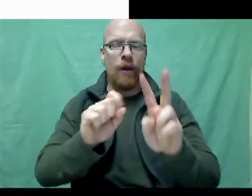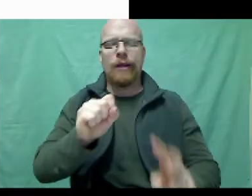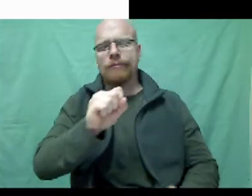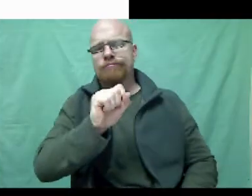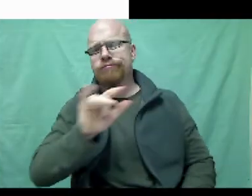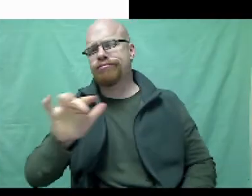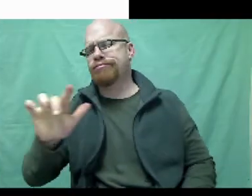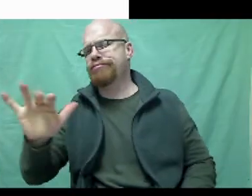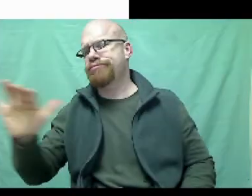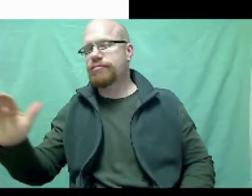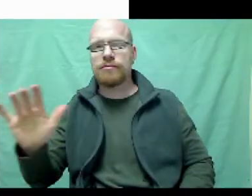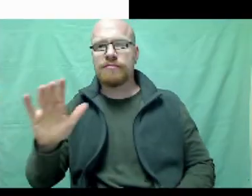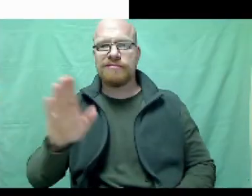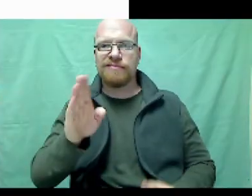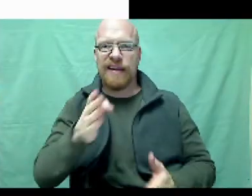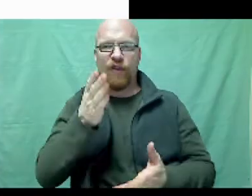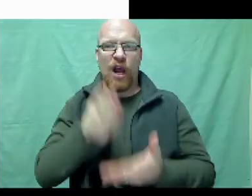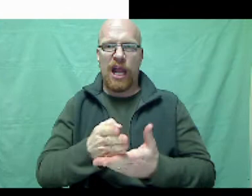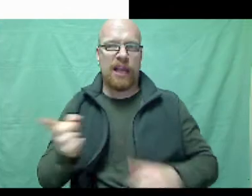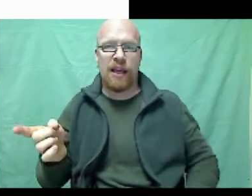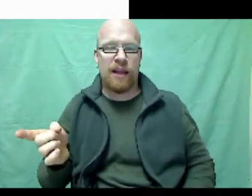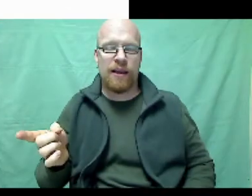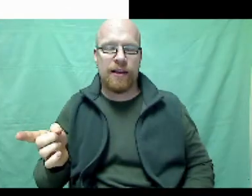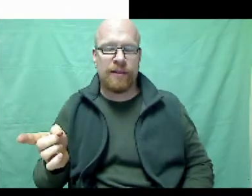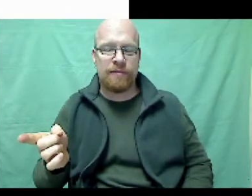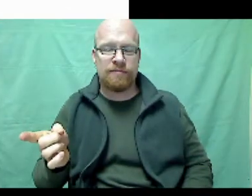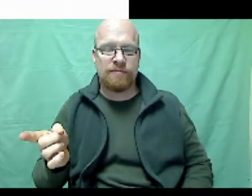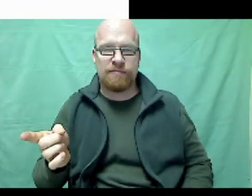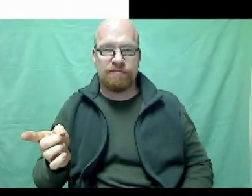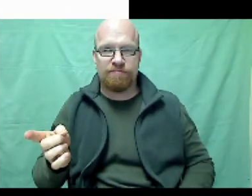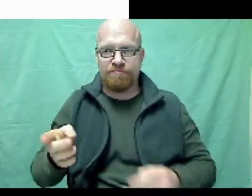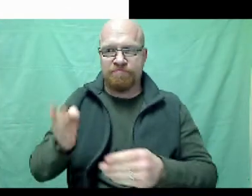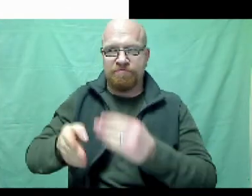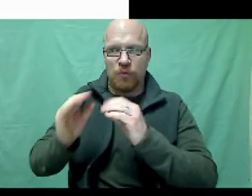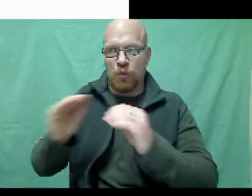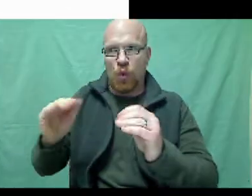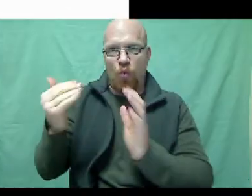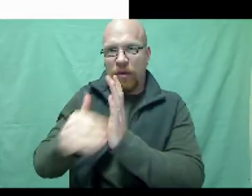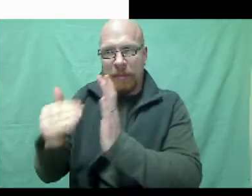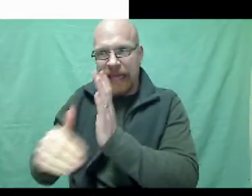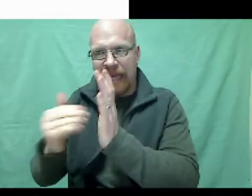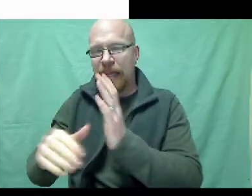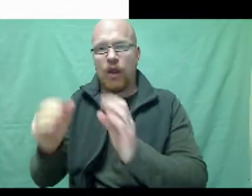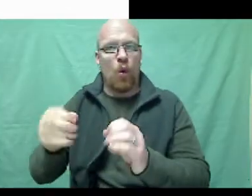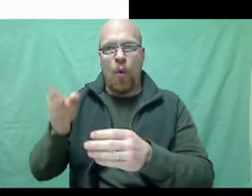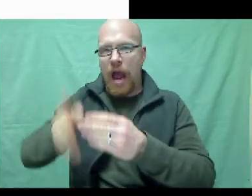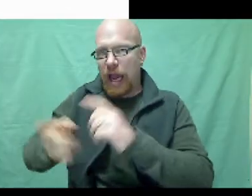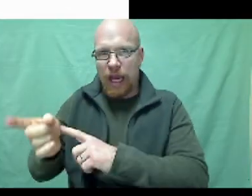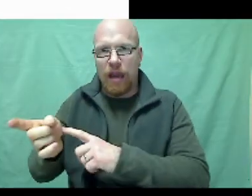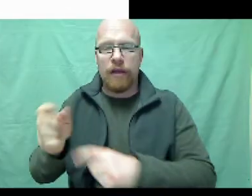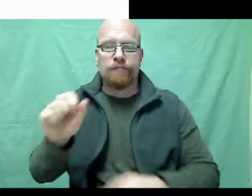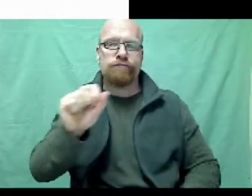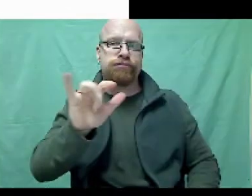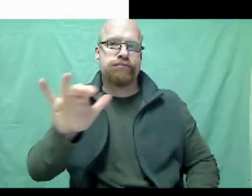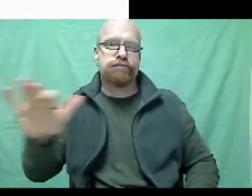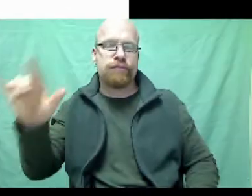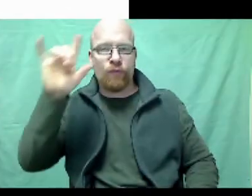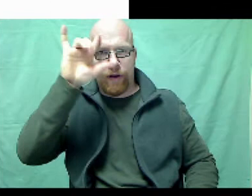And it's a never-ending number, never repeating. So there's no way to write it as a fraction. It just goes on forever.